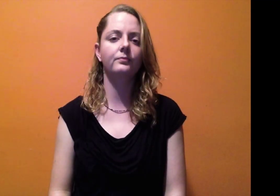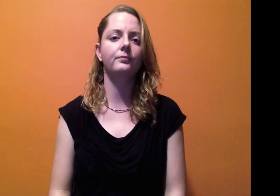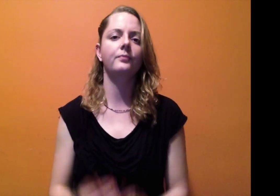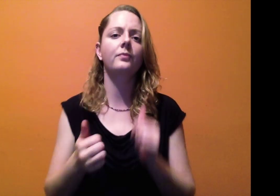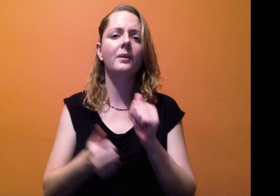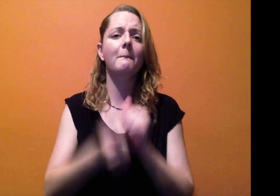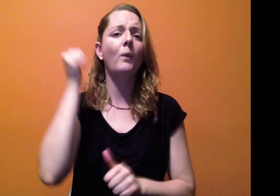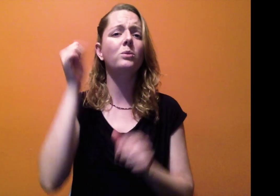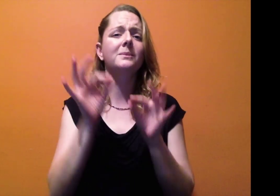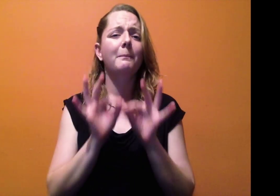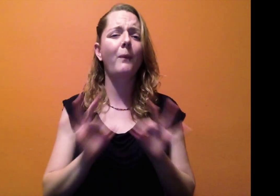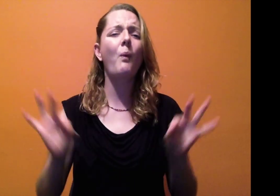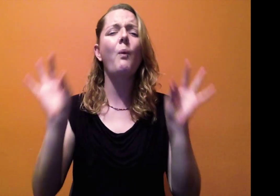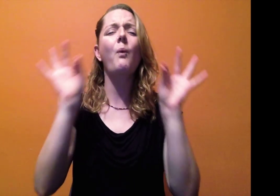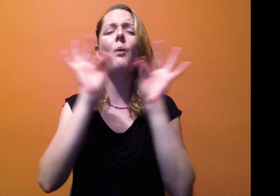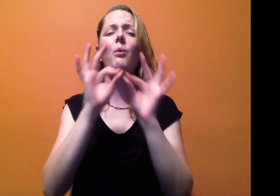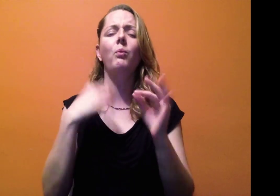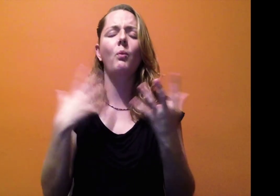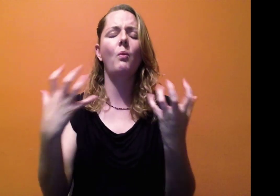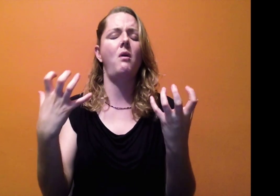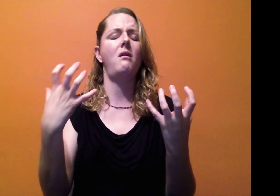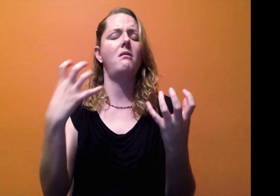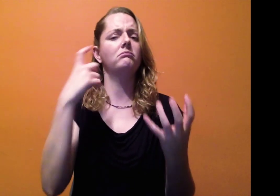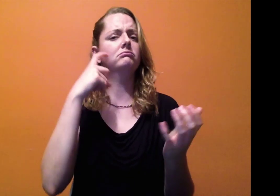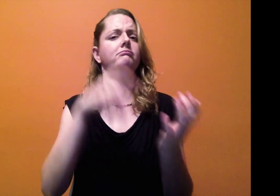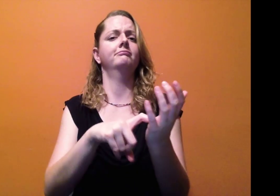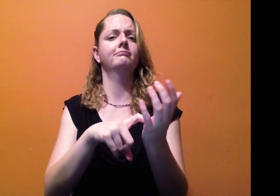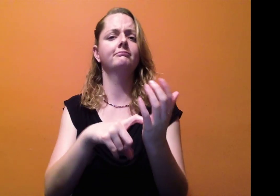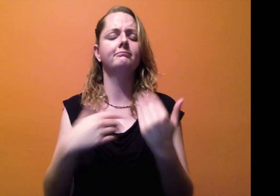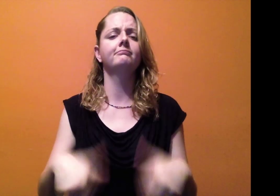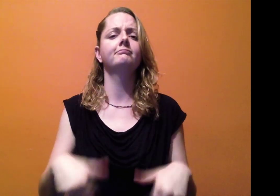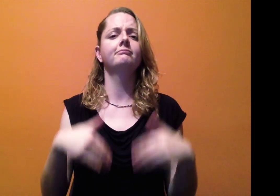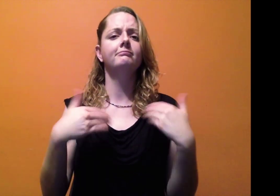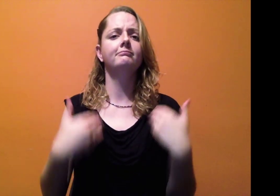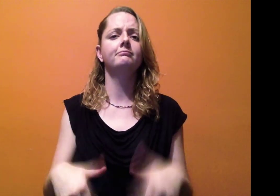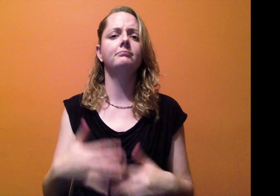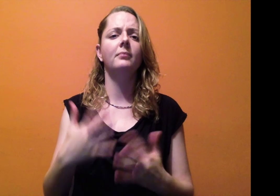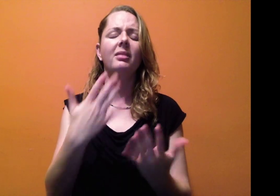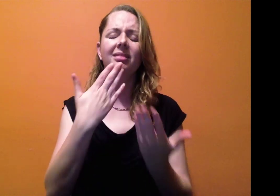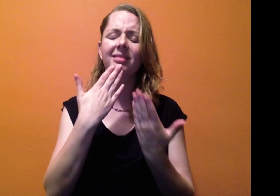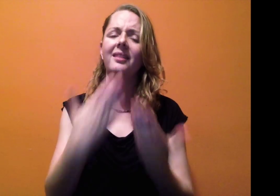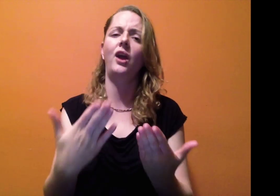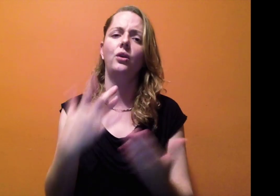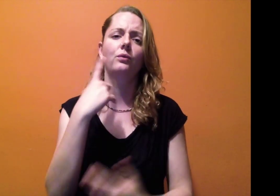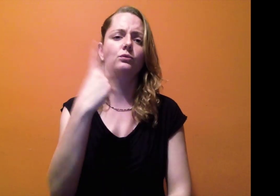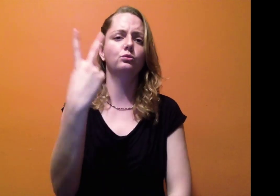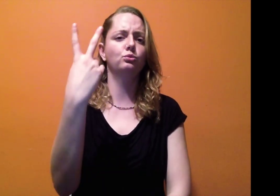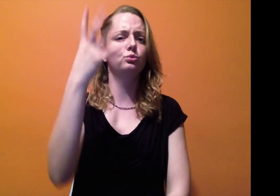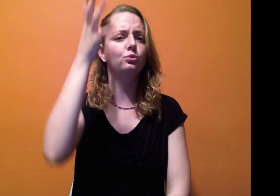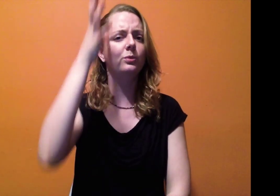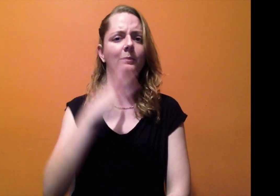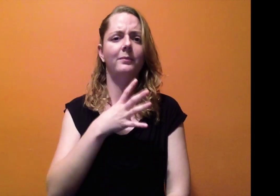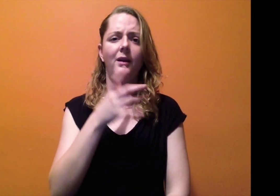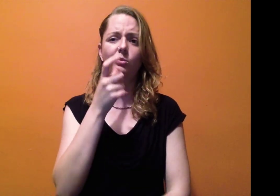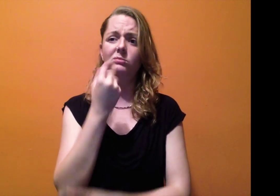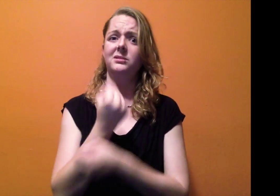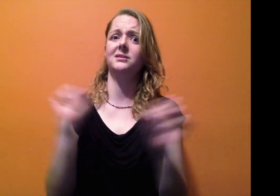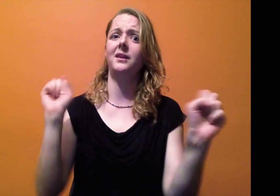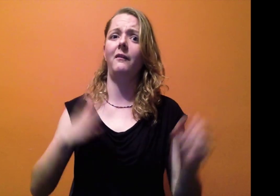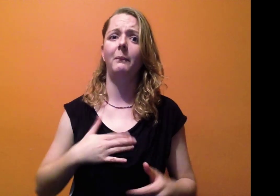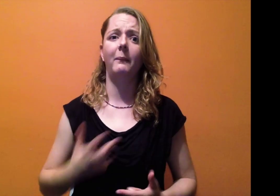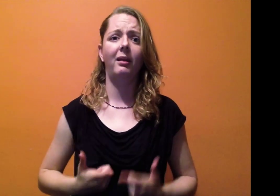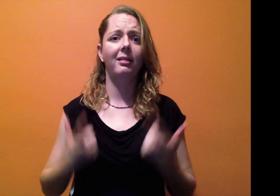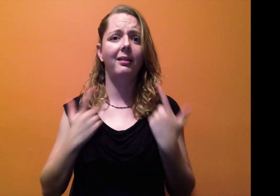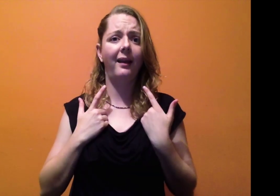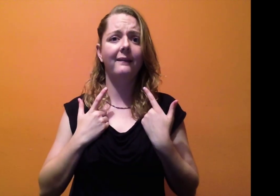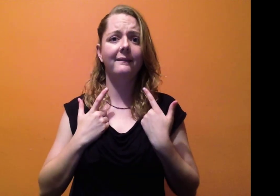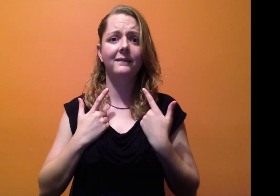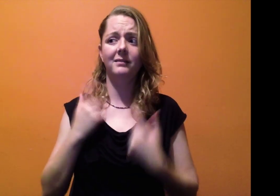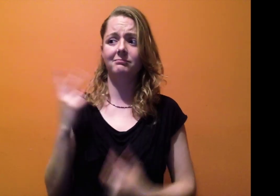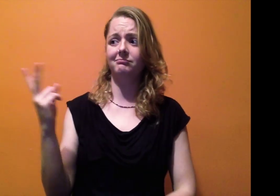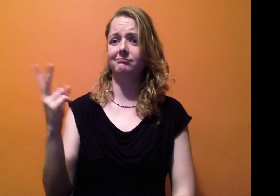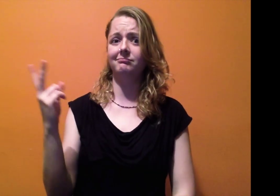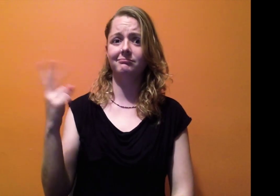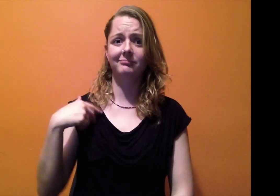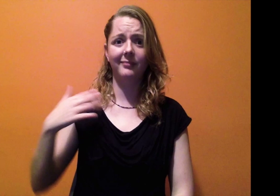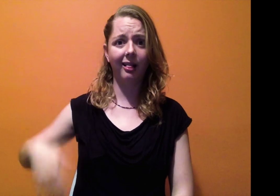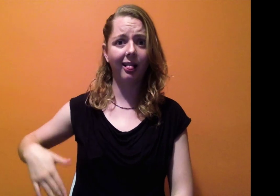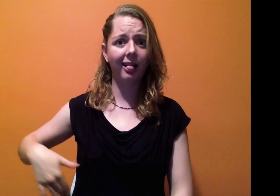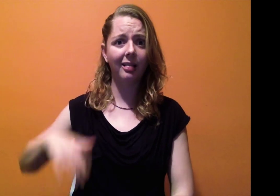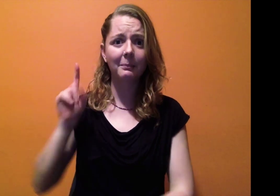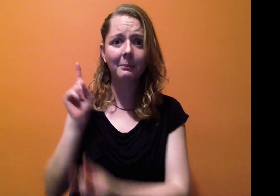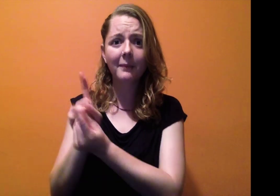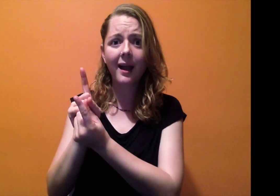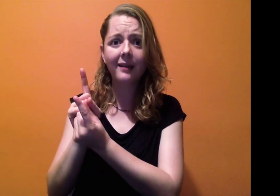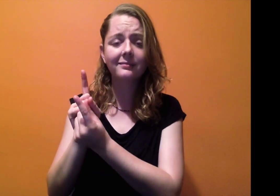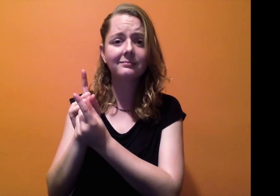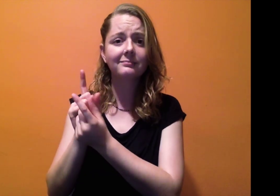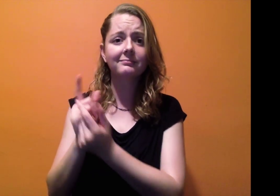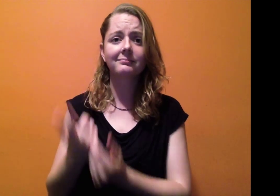Kayla La Bruno: Most importantly, thank you to the two men who saved me, who I have yet to meet.